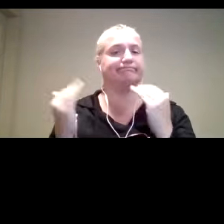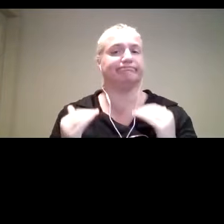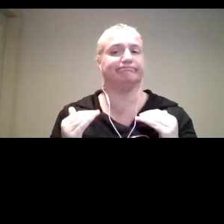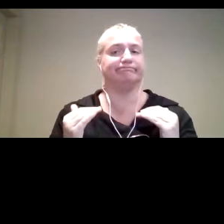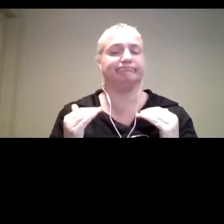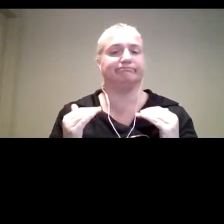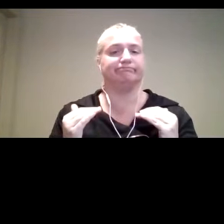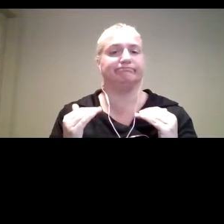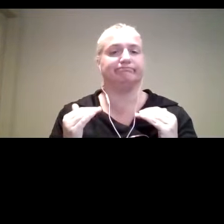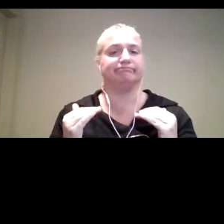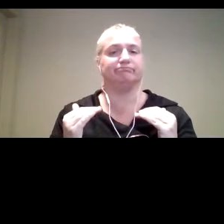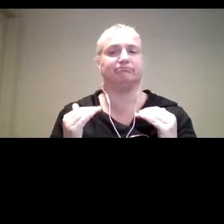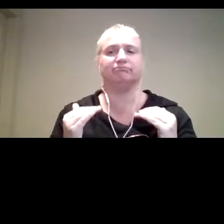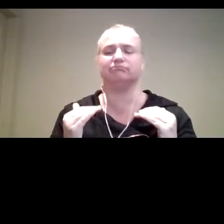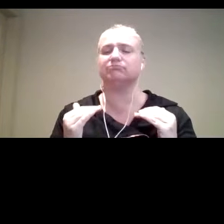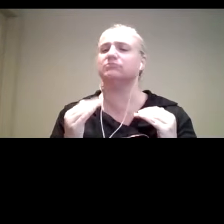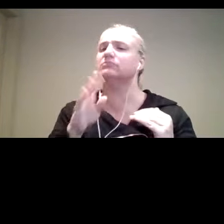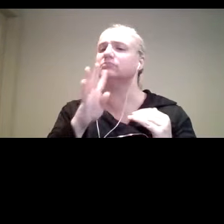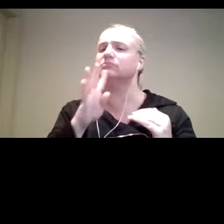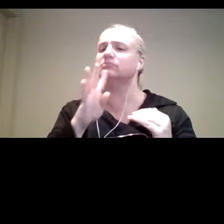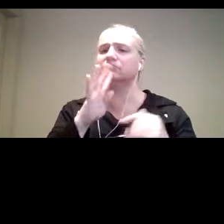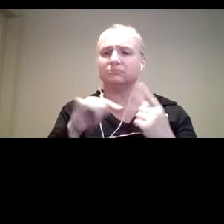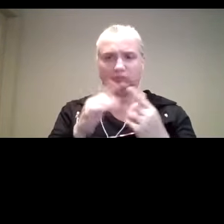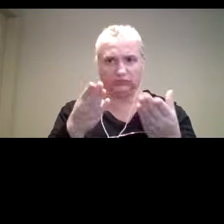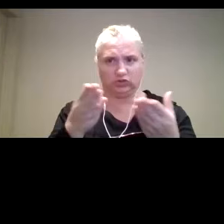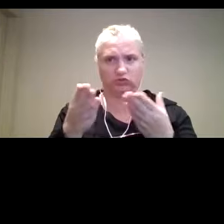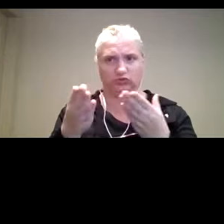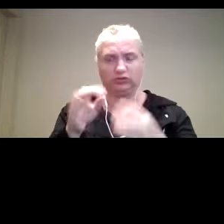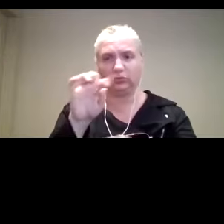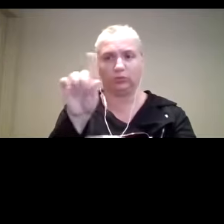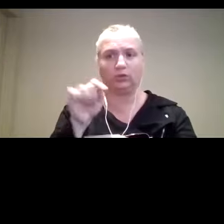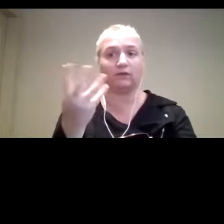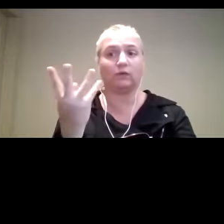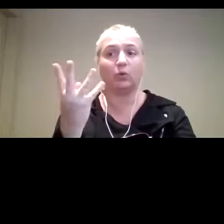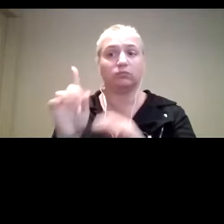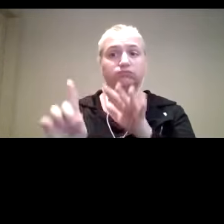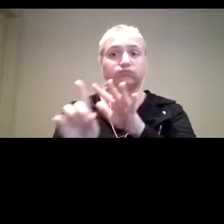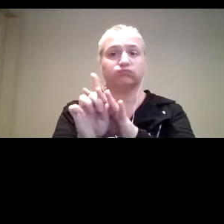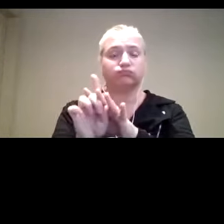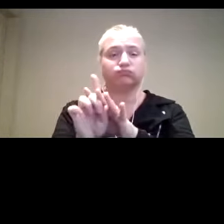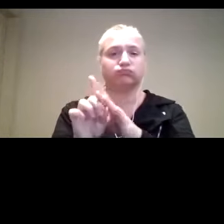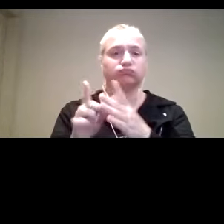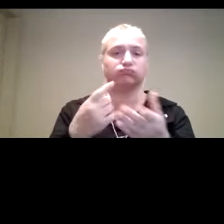So, then when we talk about services, question four automatically comes up. And the question is